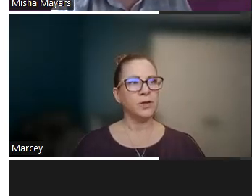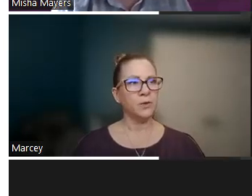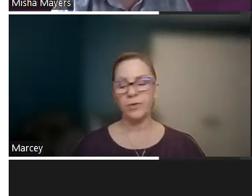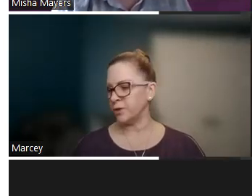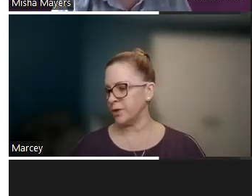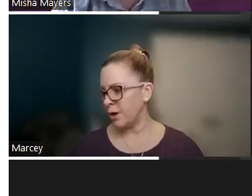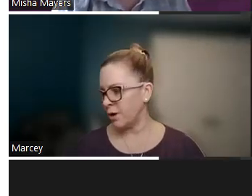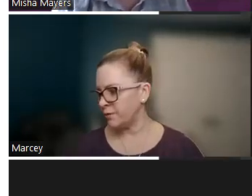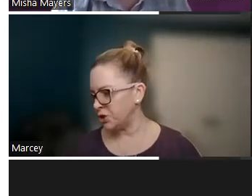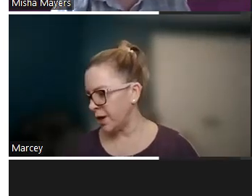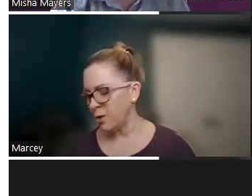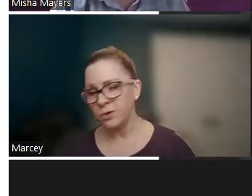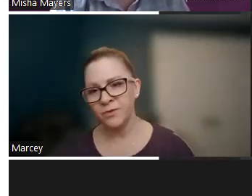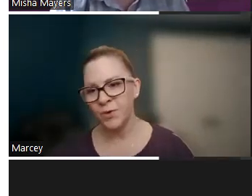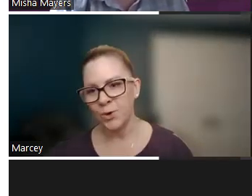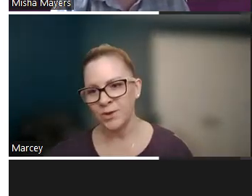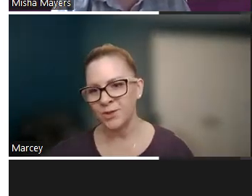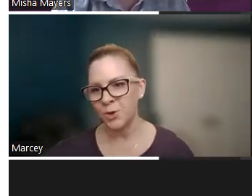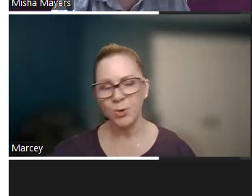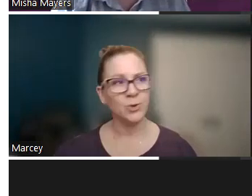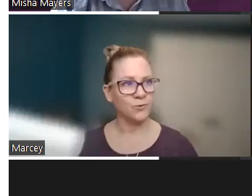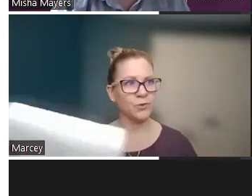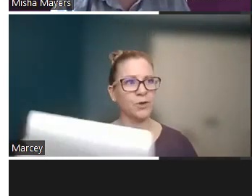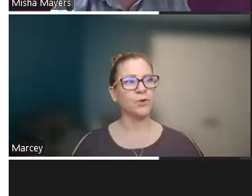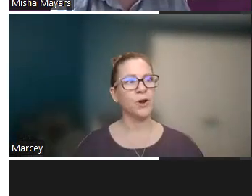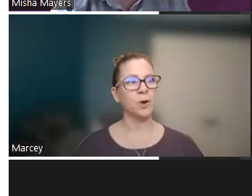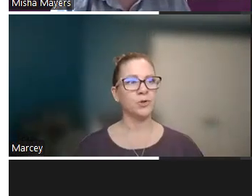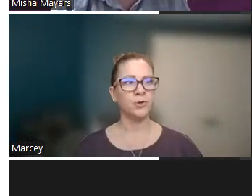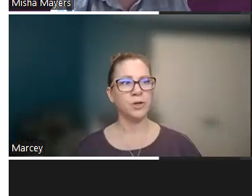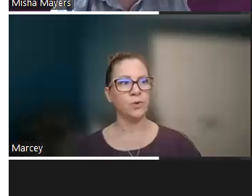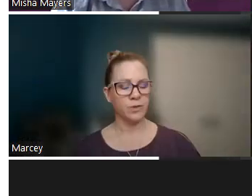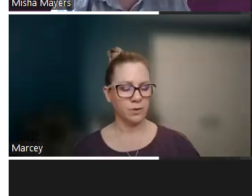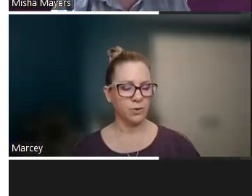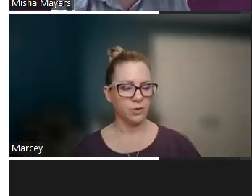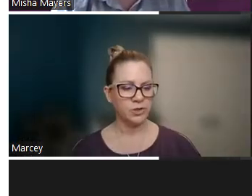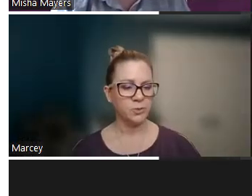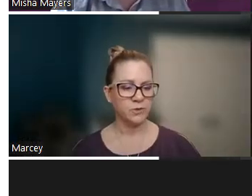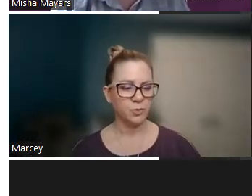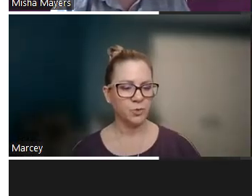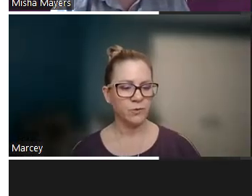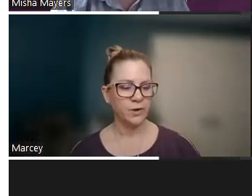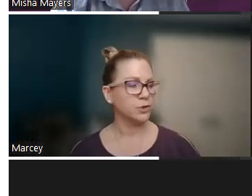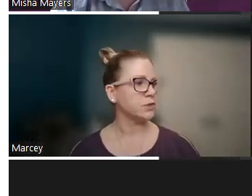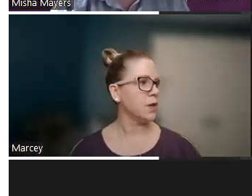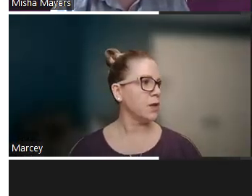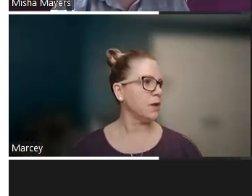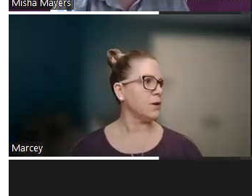CURRENTLY THERE IS AN RFG OUT FOR THE GRANT OPPORTUNITY WITH THE CULTURALLY SPECIFIC PROVIDERS,